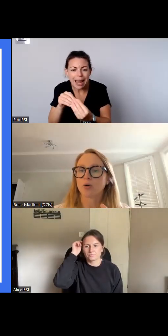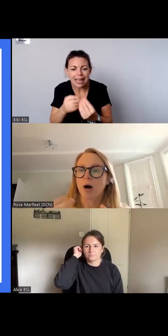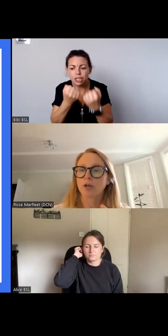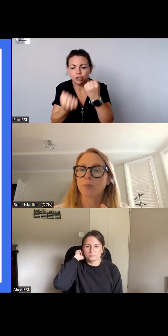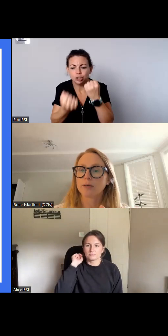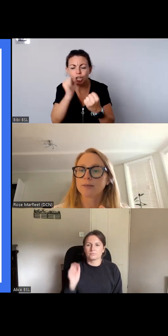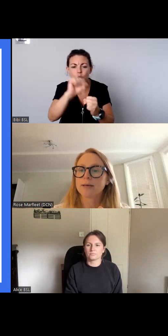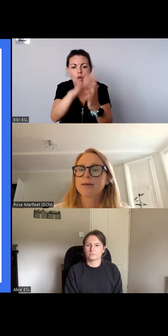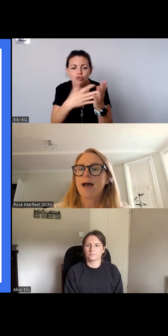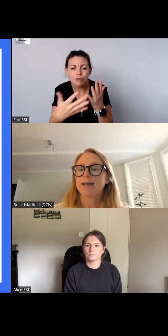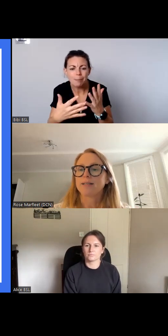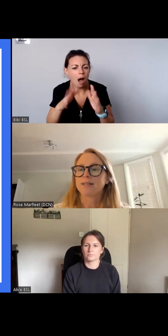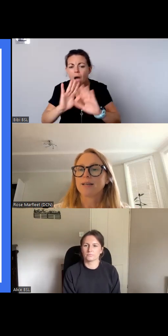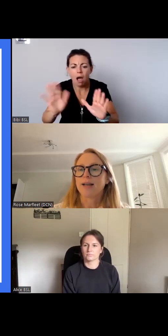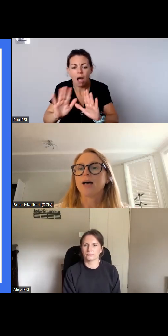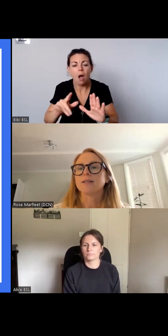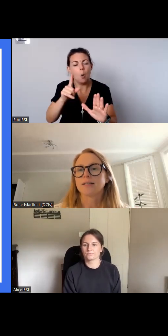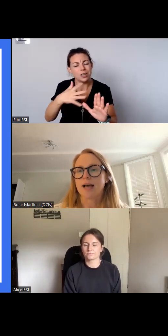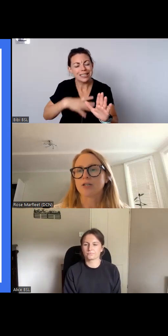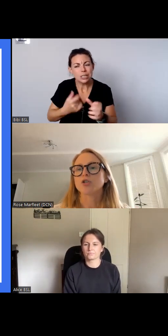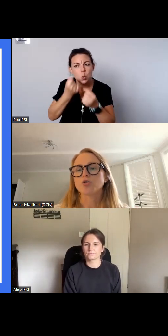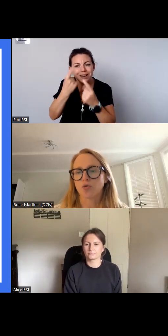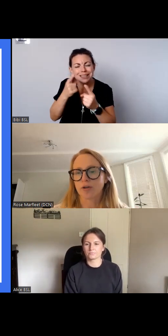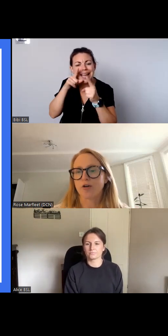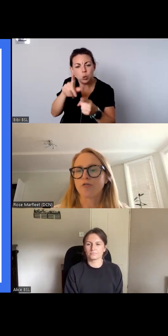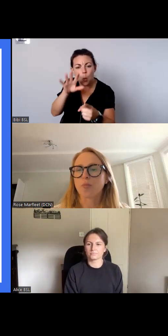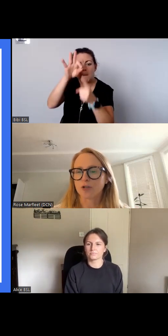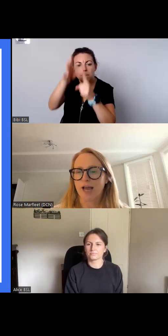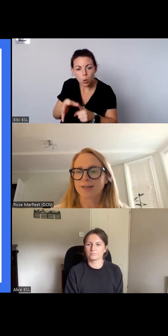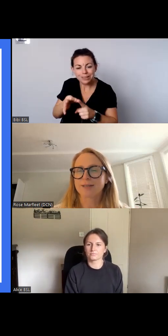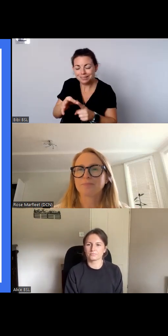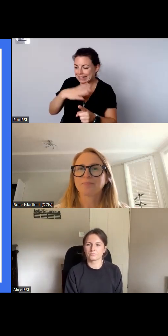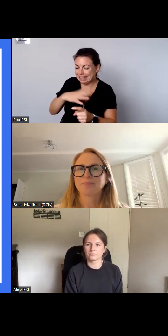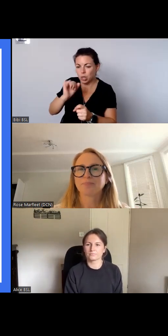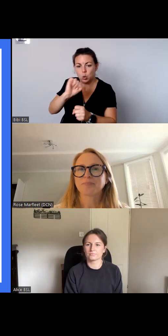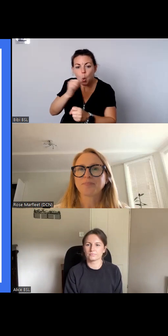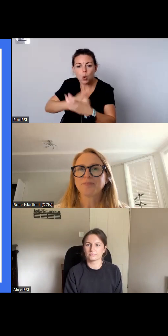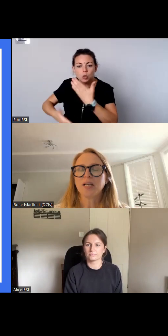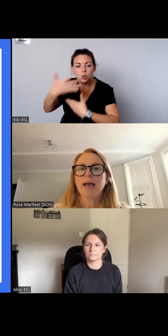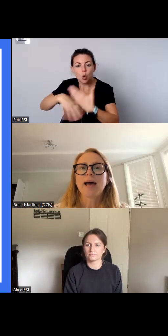your argument and understand the story of your project.